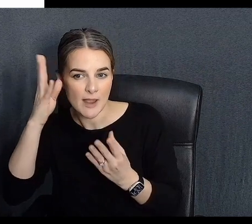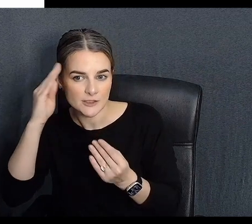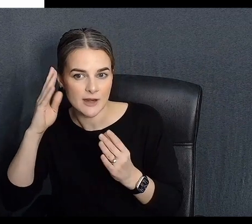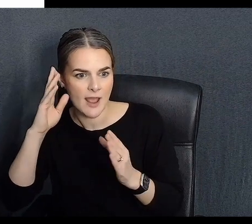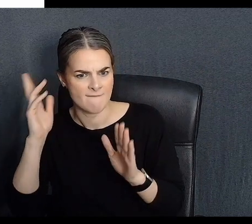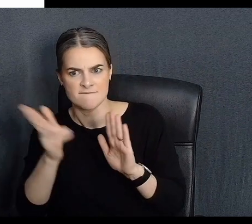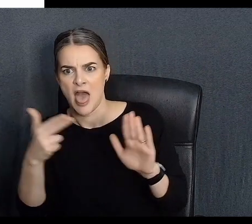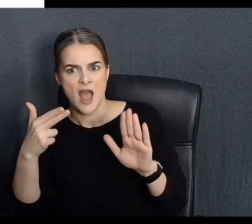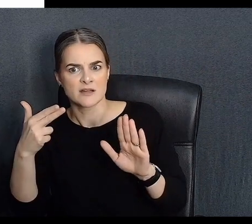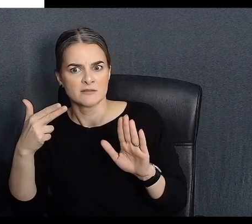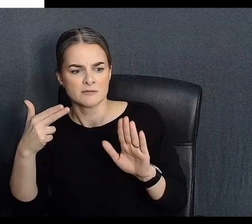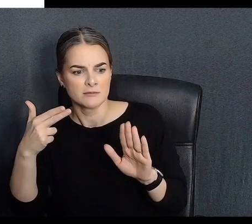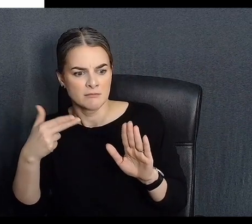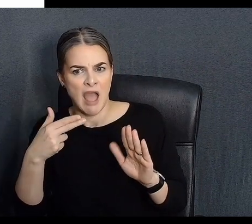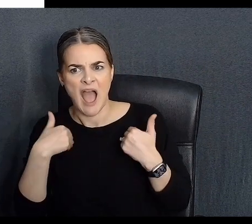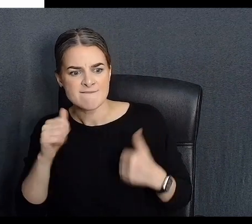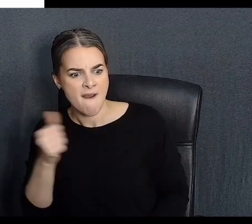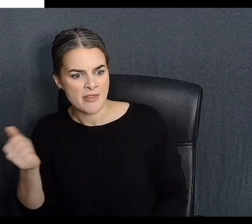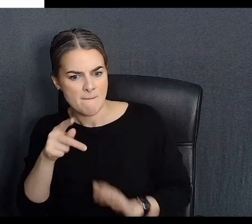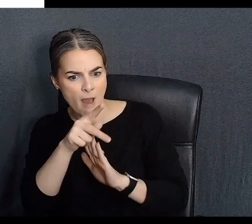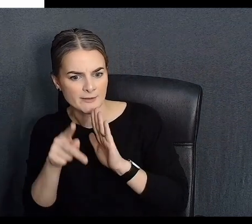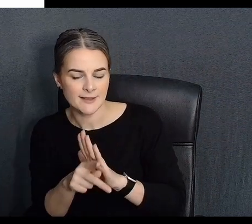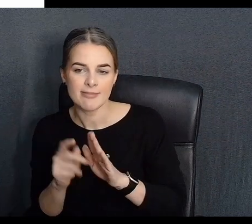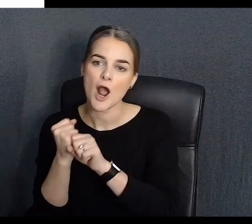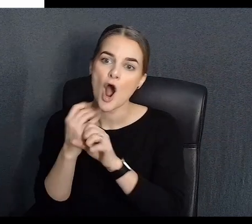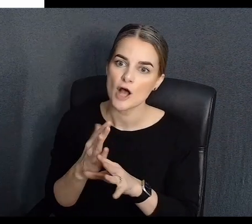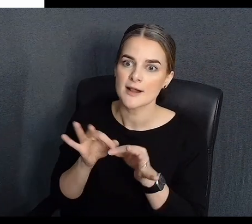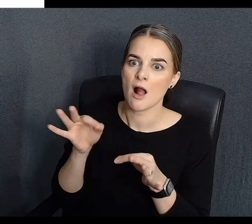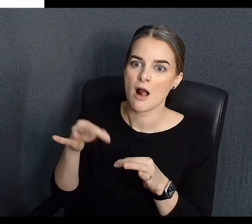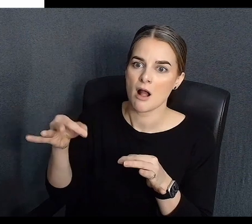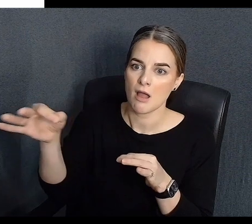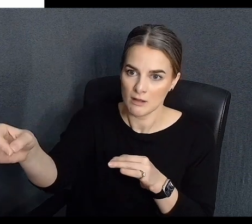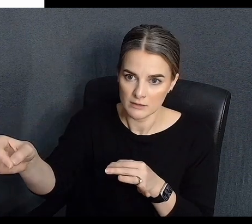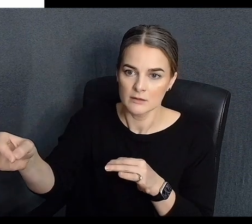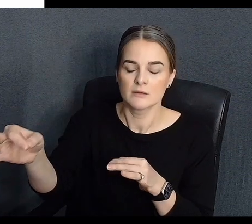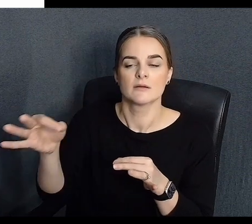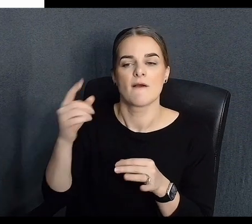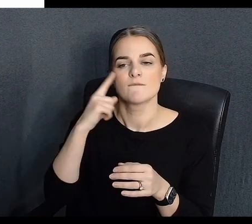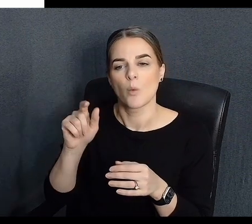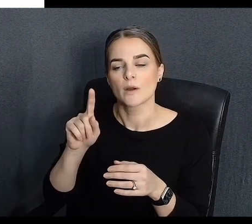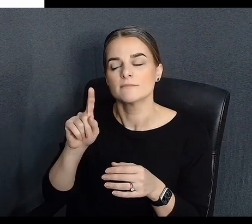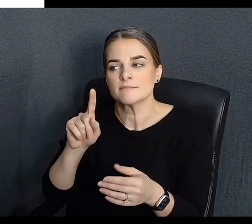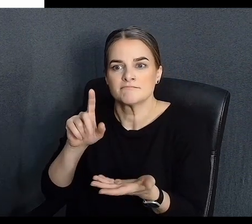And so what happens is, then that delays getting them that device, or getting that approval, and that submission.